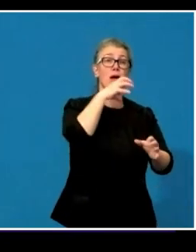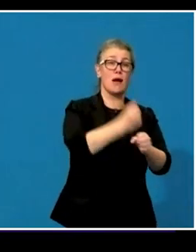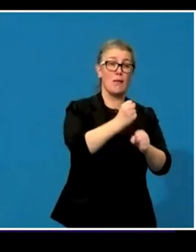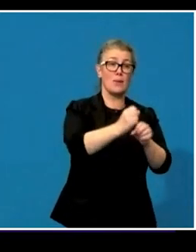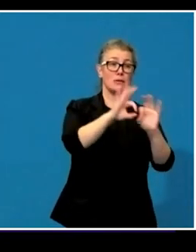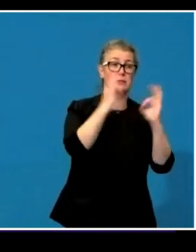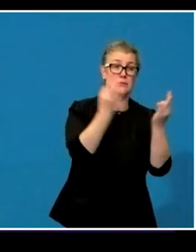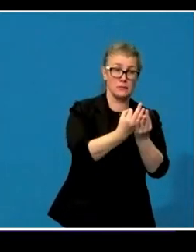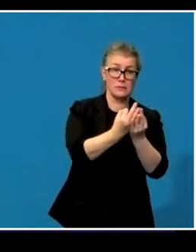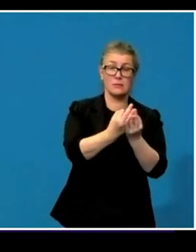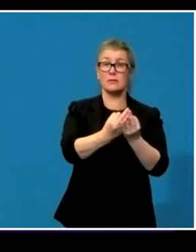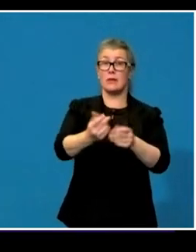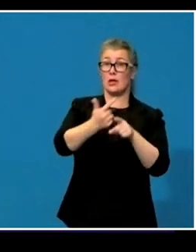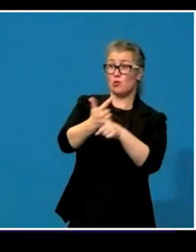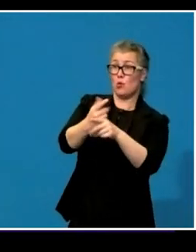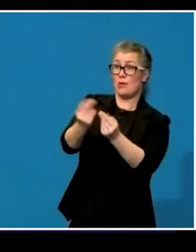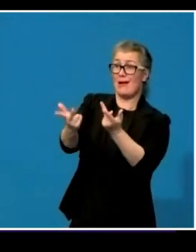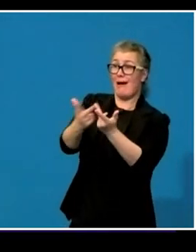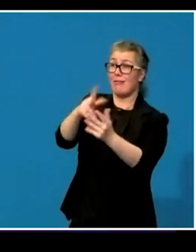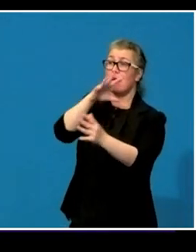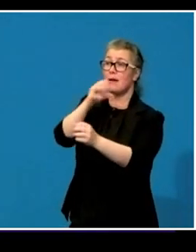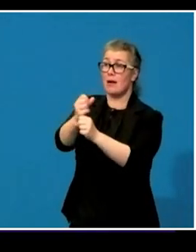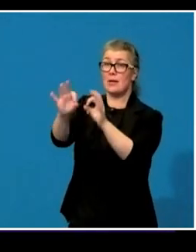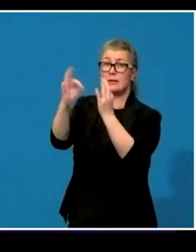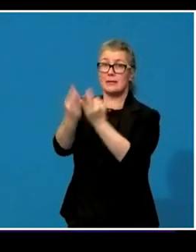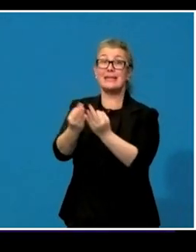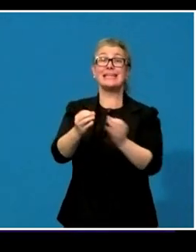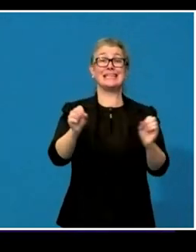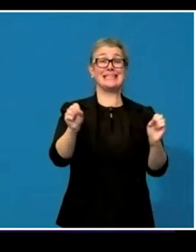And in this particular case, the two government mobs, one Territory and one